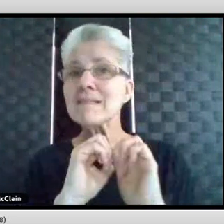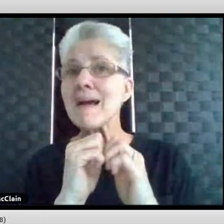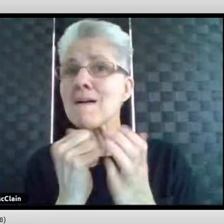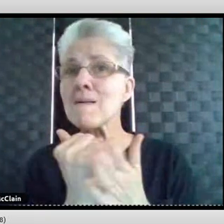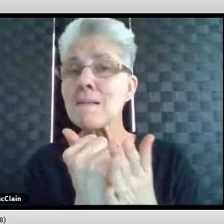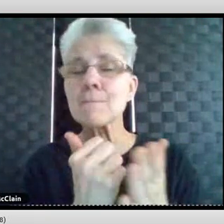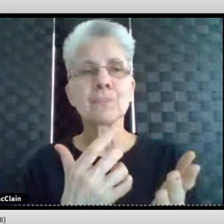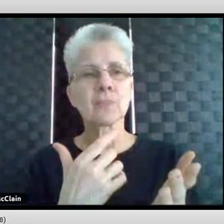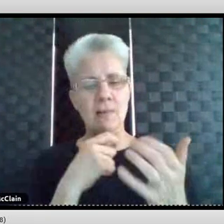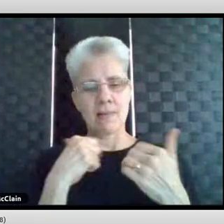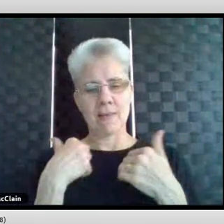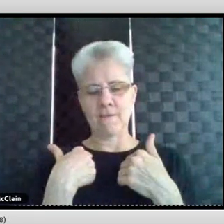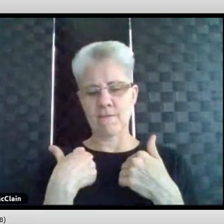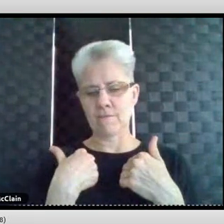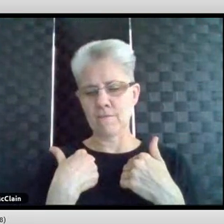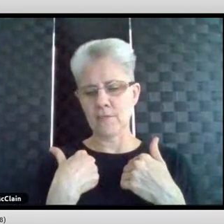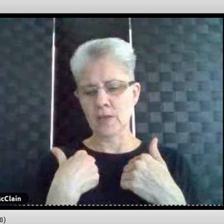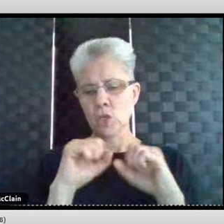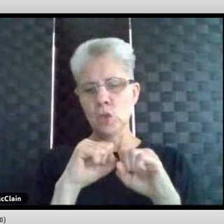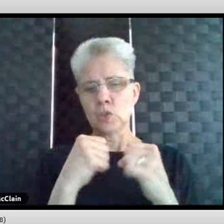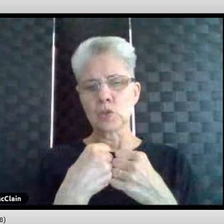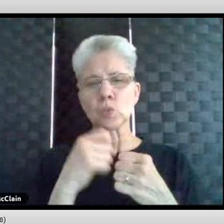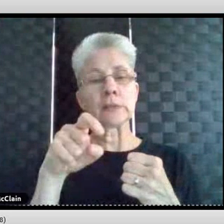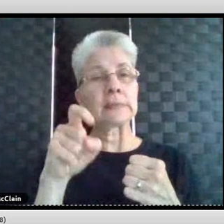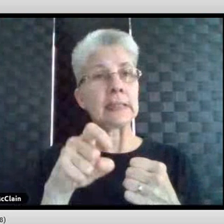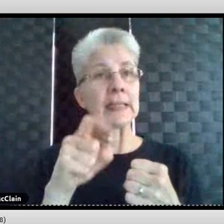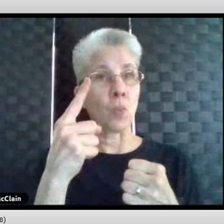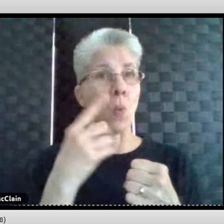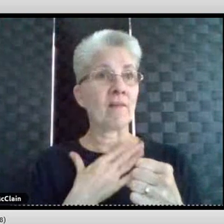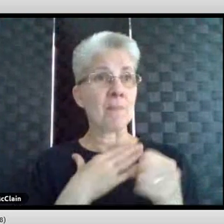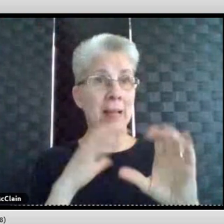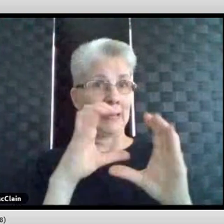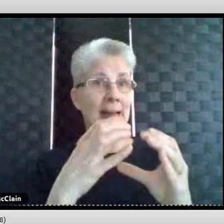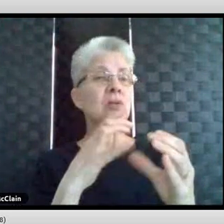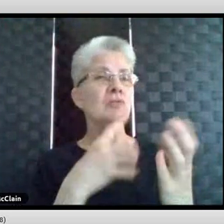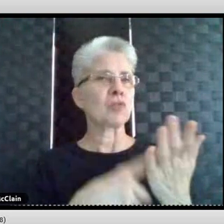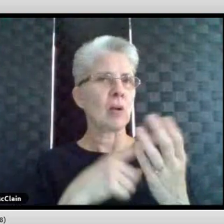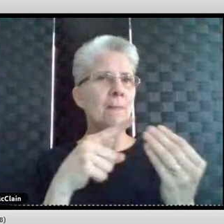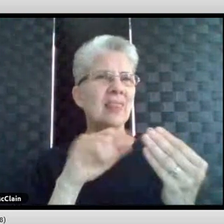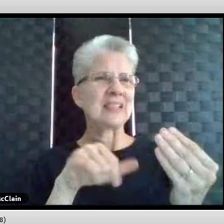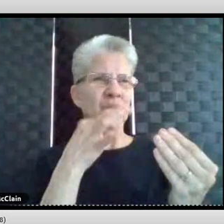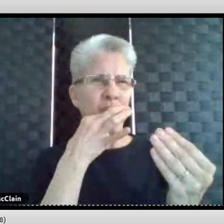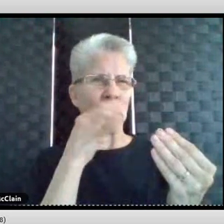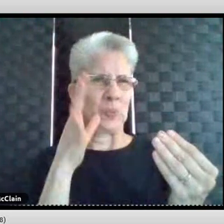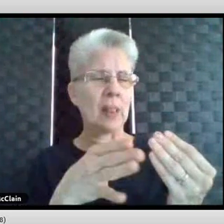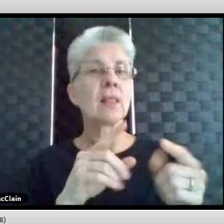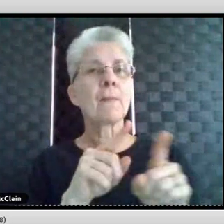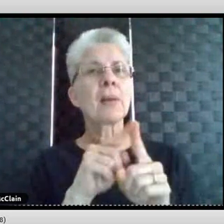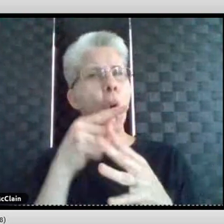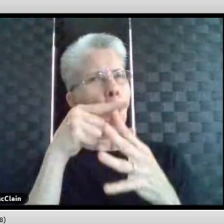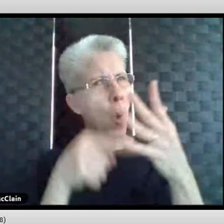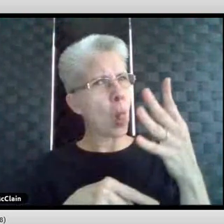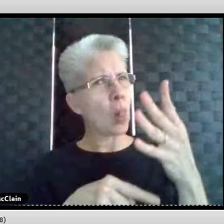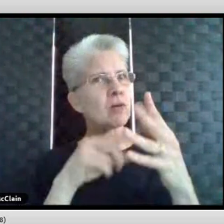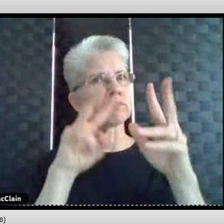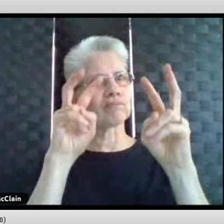I have social needs as one of my categories that I'll talk about here in just a minute. And so all of those come into play,